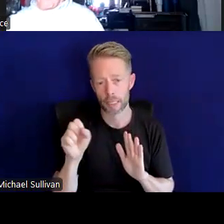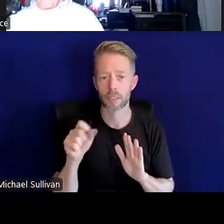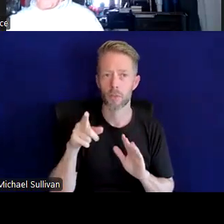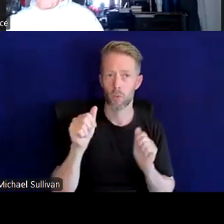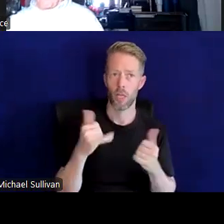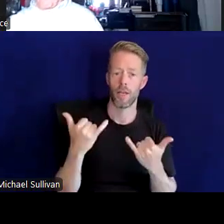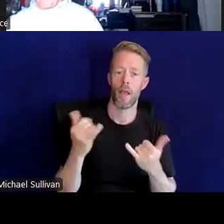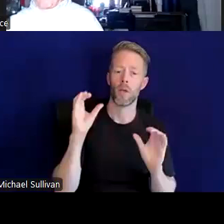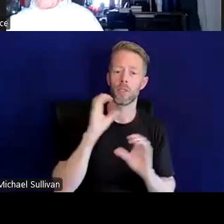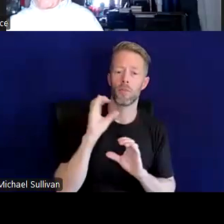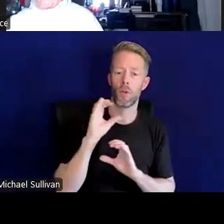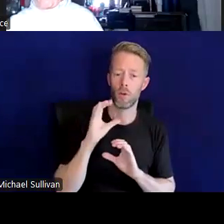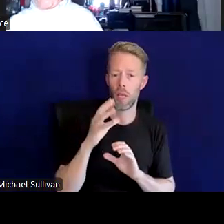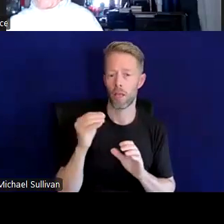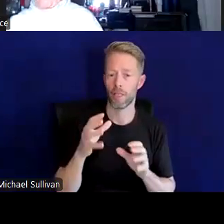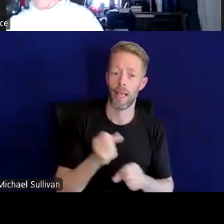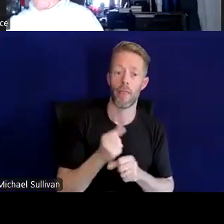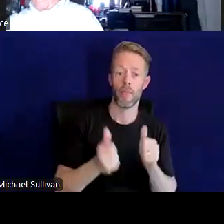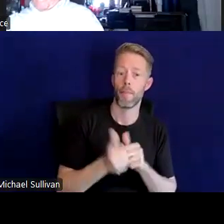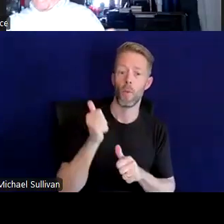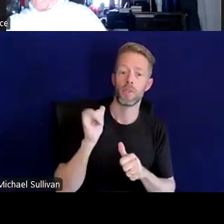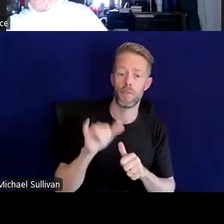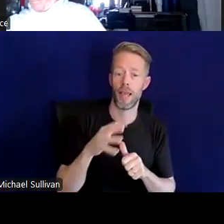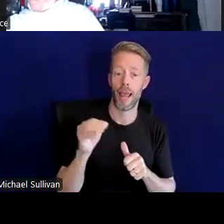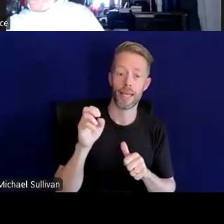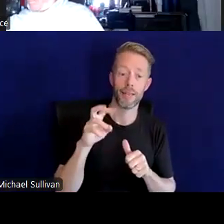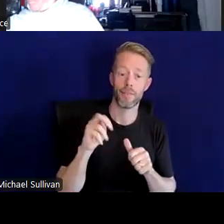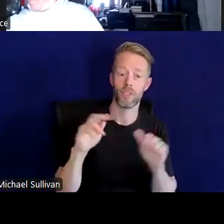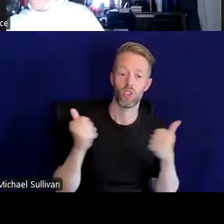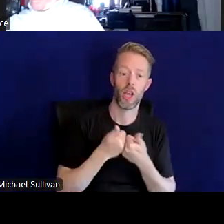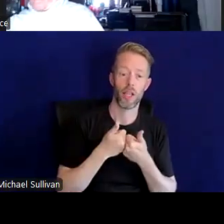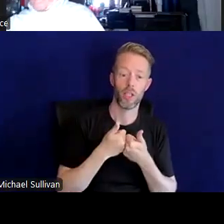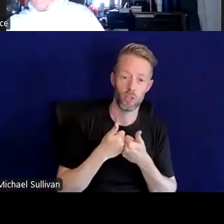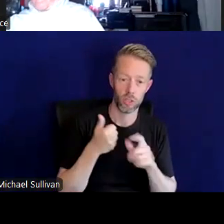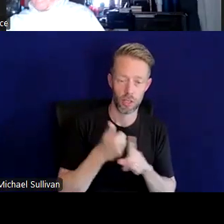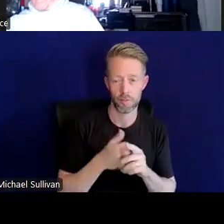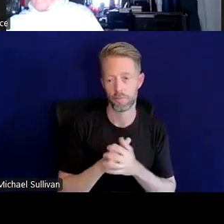hobbies that you can now explore and channel yourself to